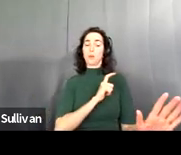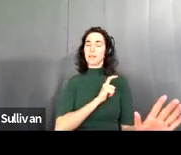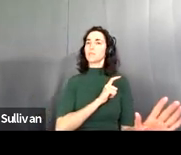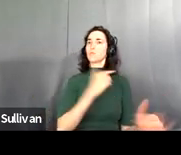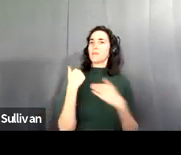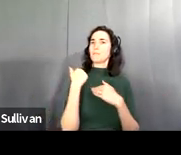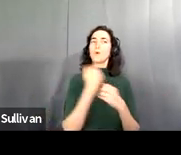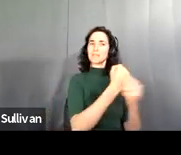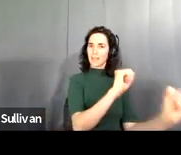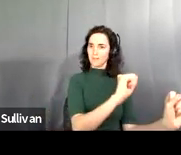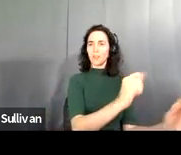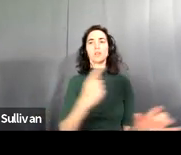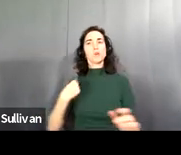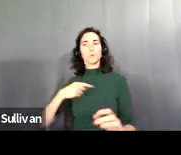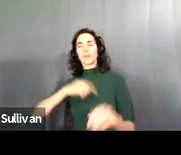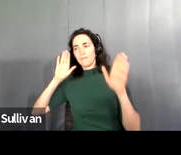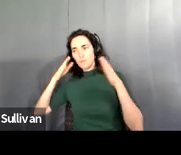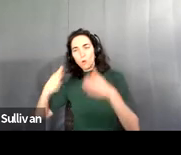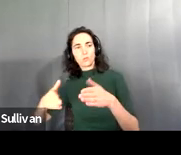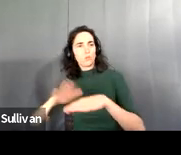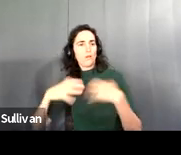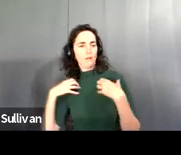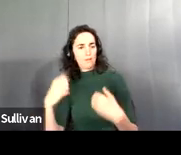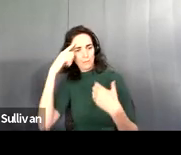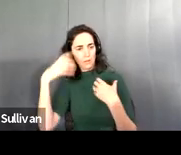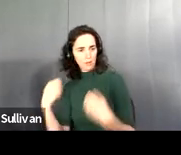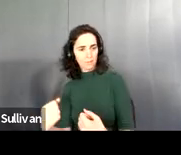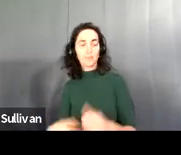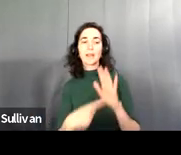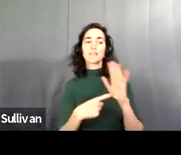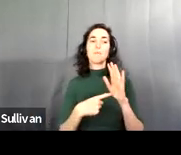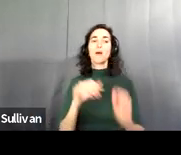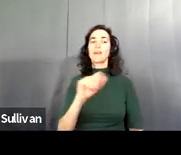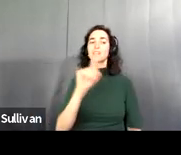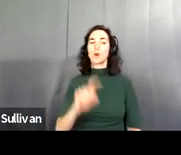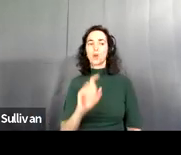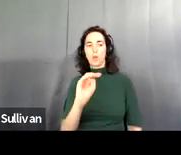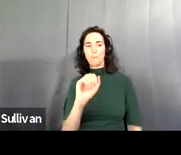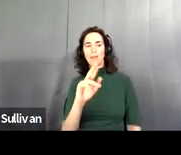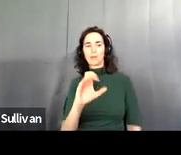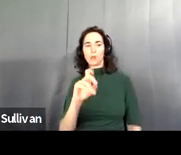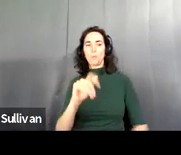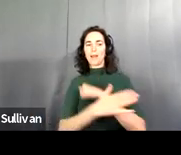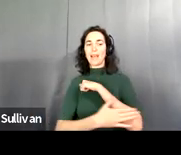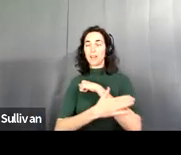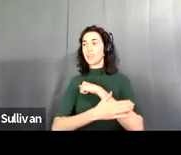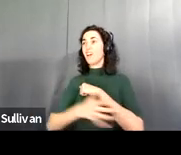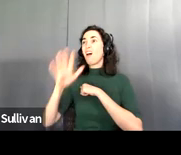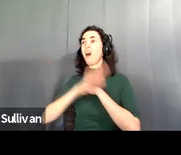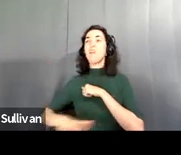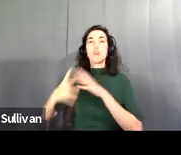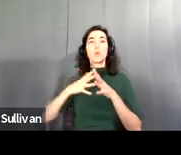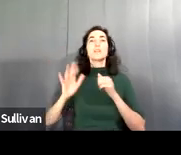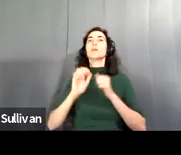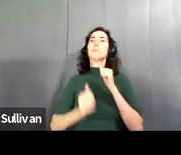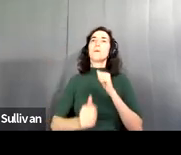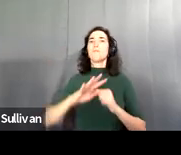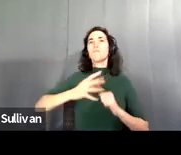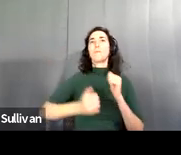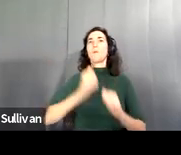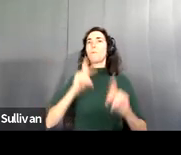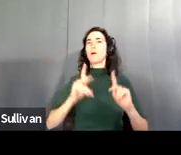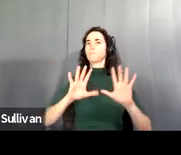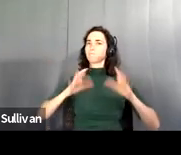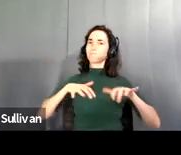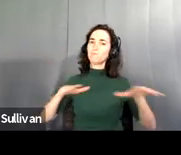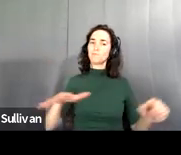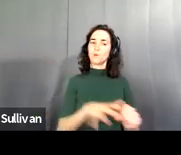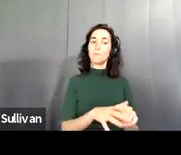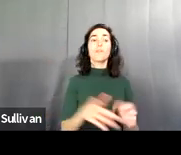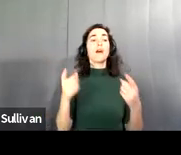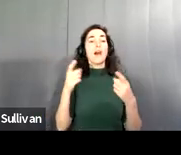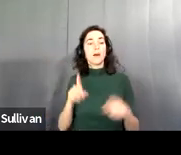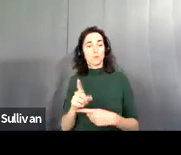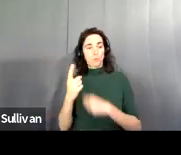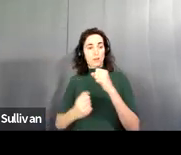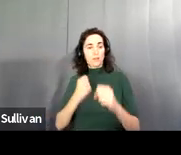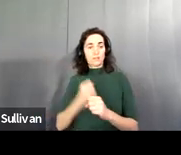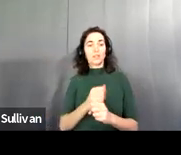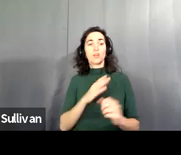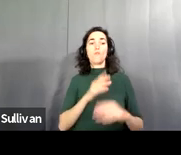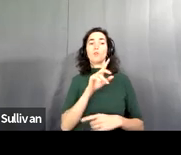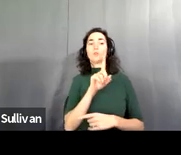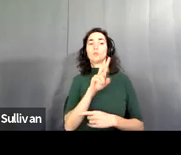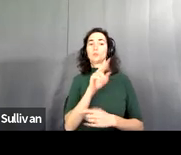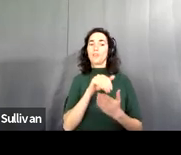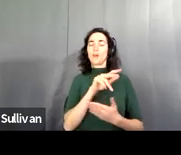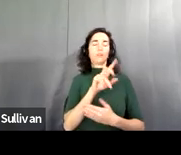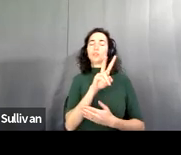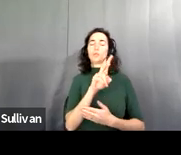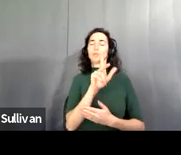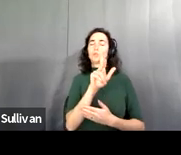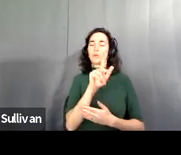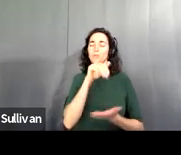Let's review the impact of the crisis now model in Maricopa County, Arizona, fourth most populous county in the US, in 2017 Maricopa County police connected more than 23,000 people in a behavioral health crisis directly to crisis care, and those people